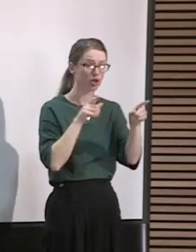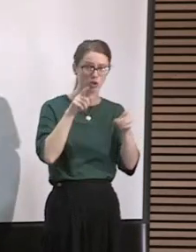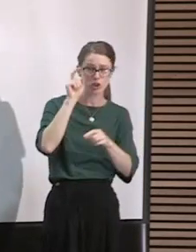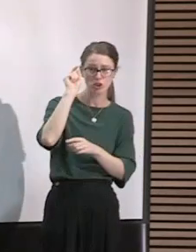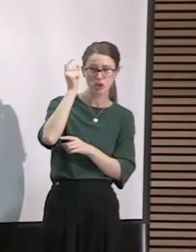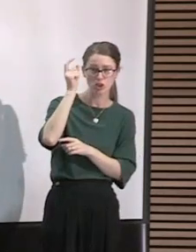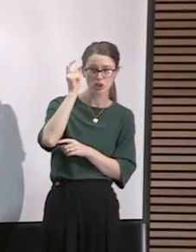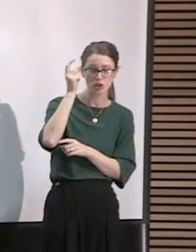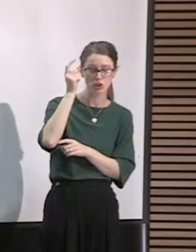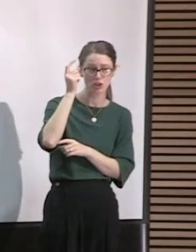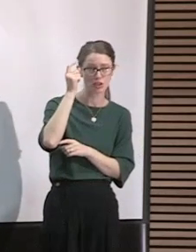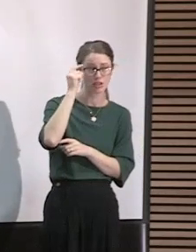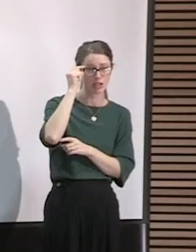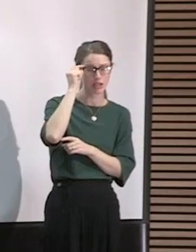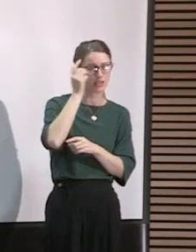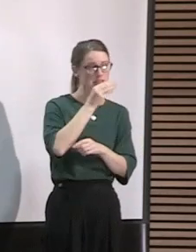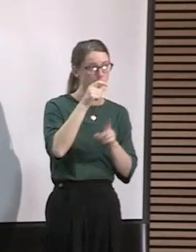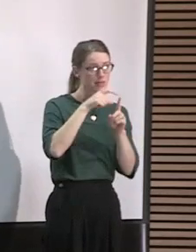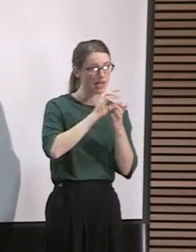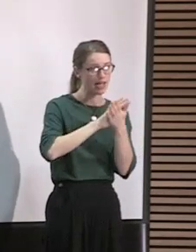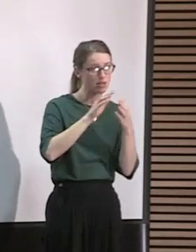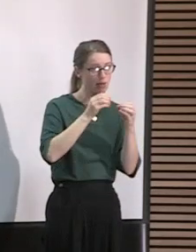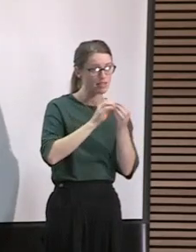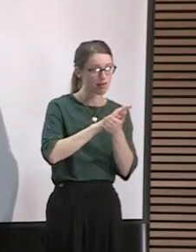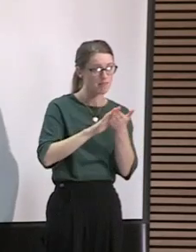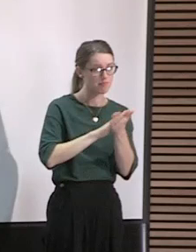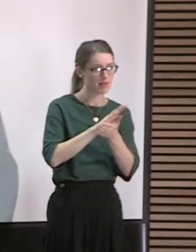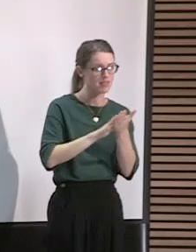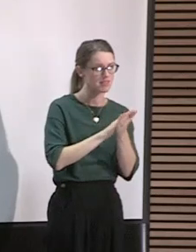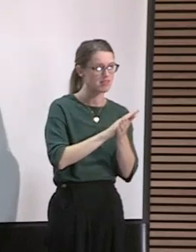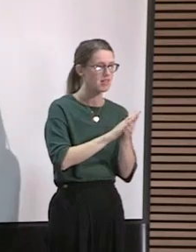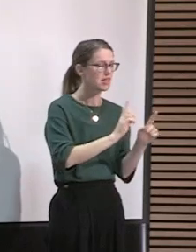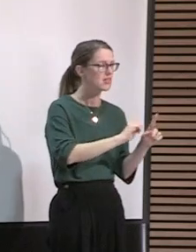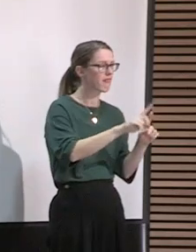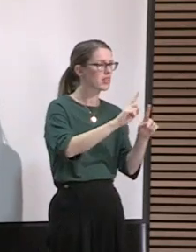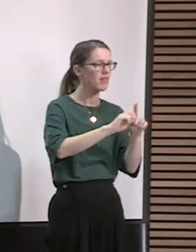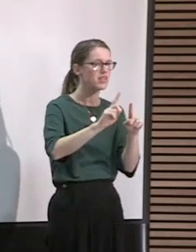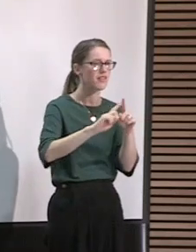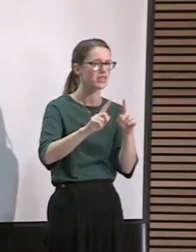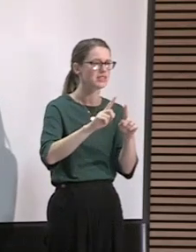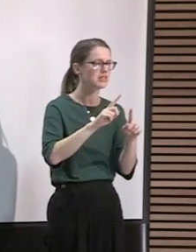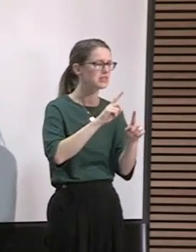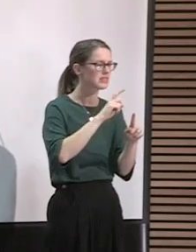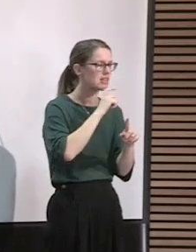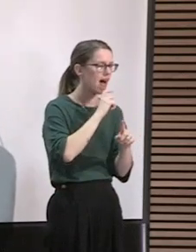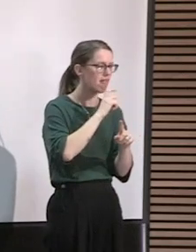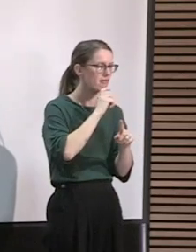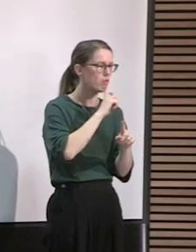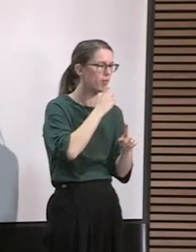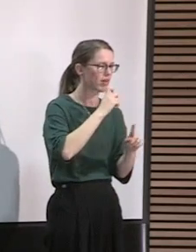with each DHB as needed on a DHB-by-DHB basis. Would it concern you that